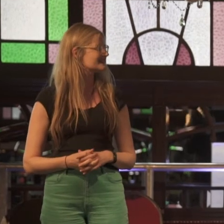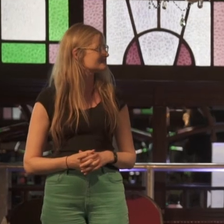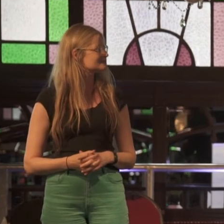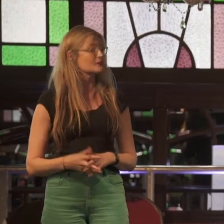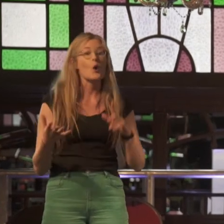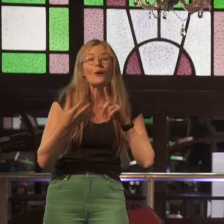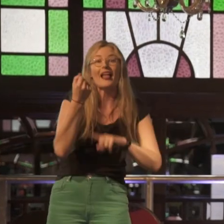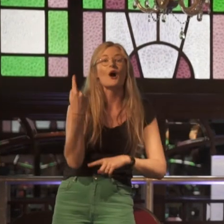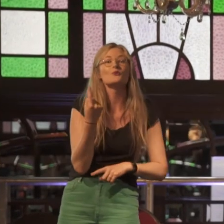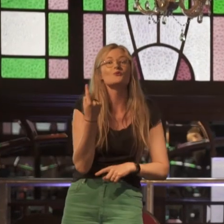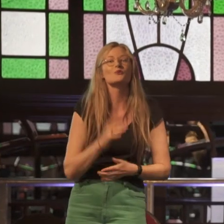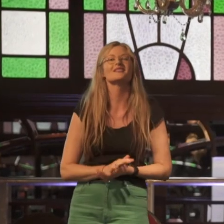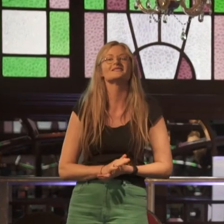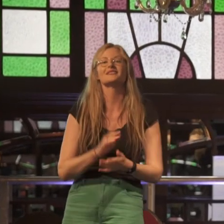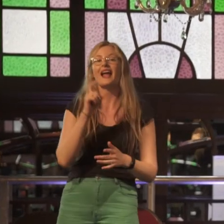And the winner is: Cerys Bradley!